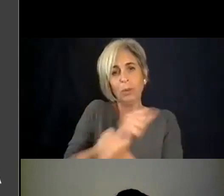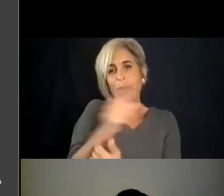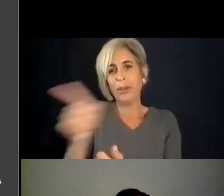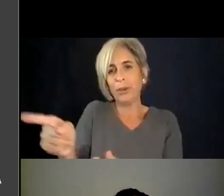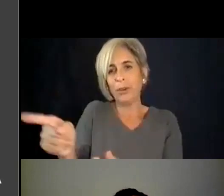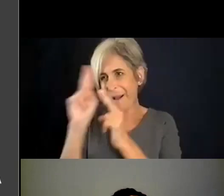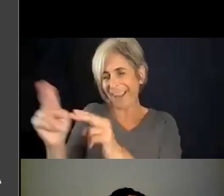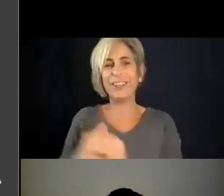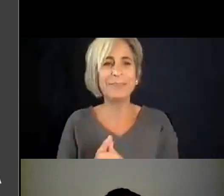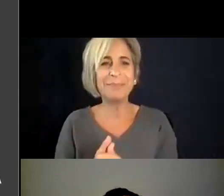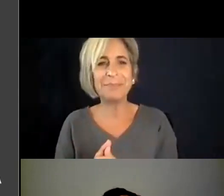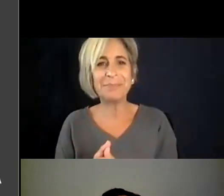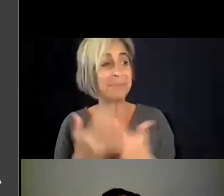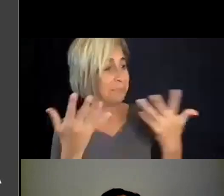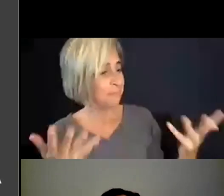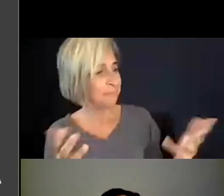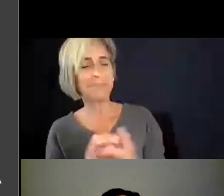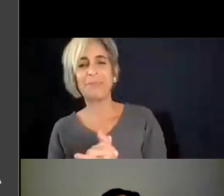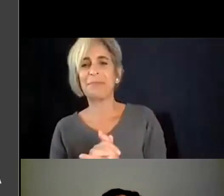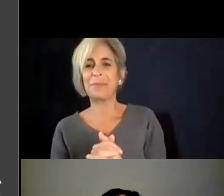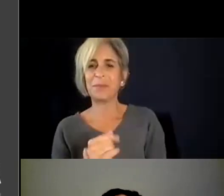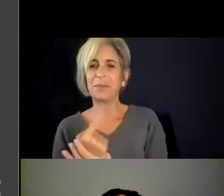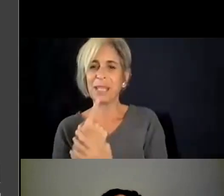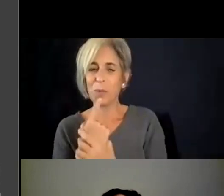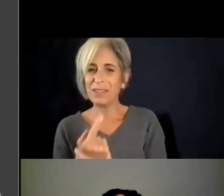So, with that I'll say that I certainly